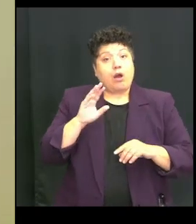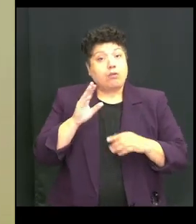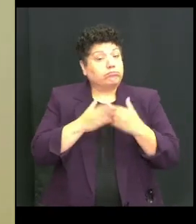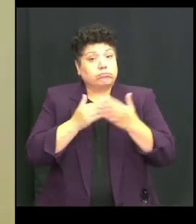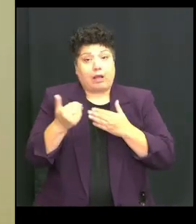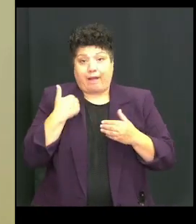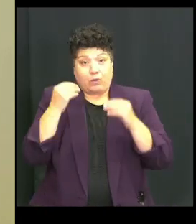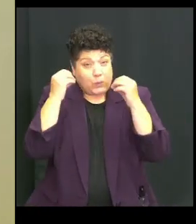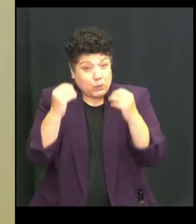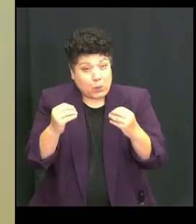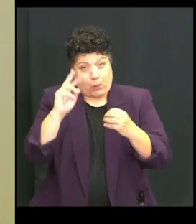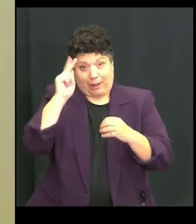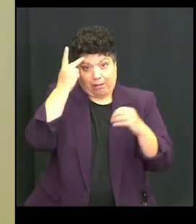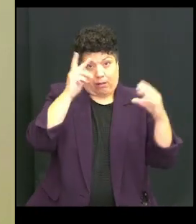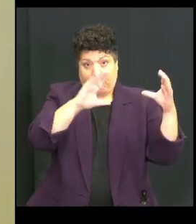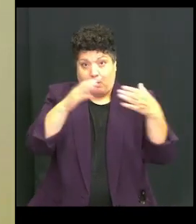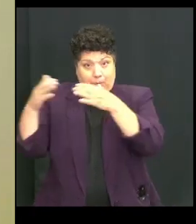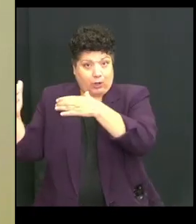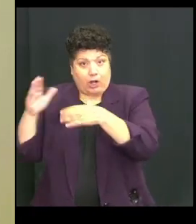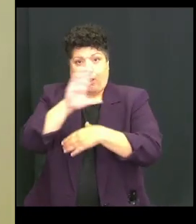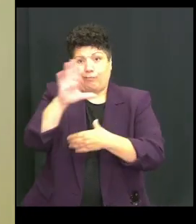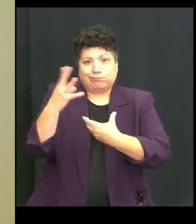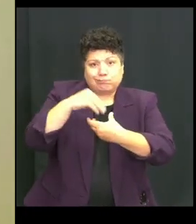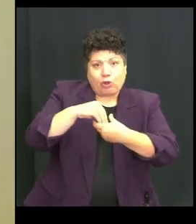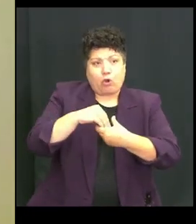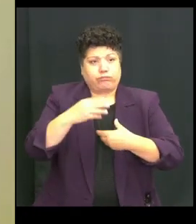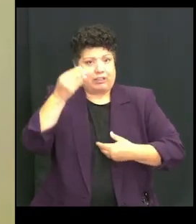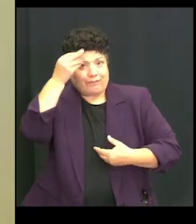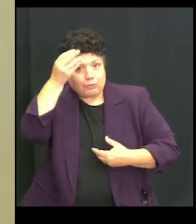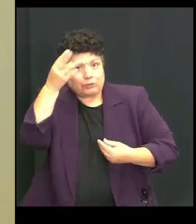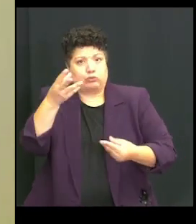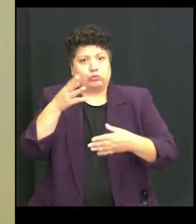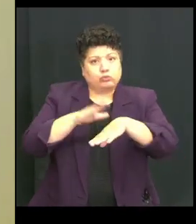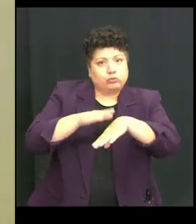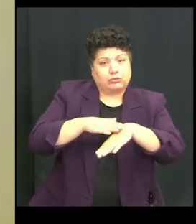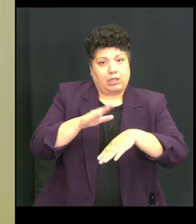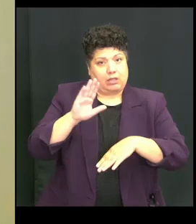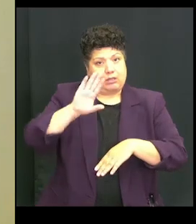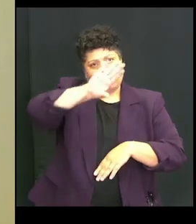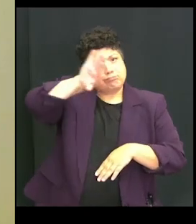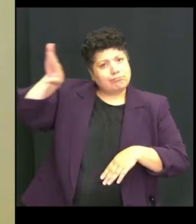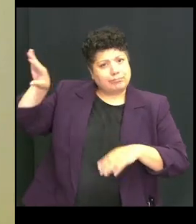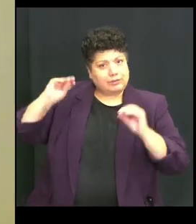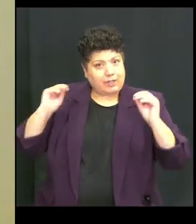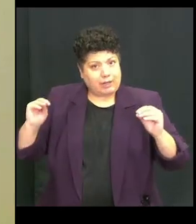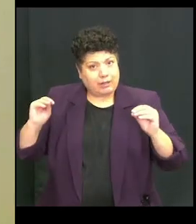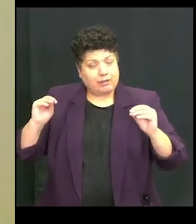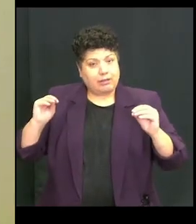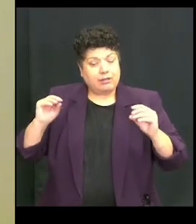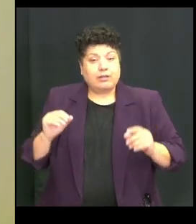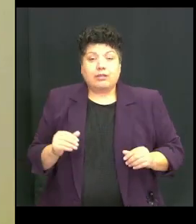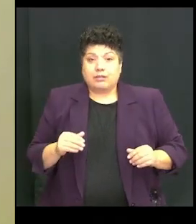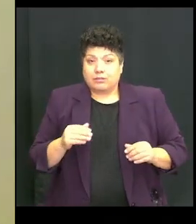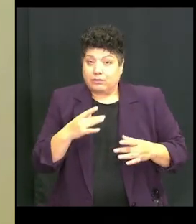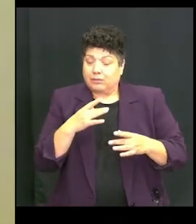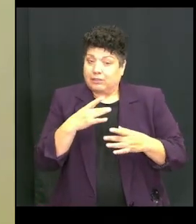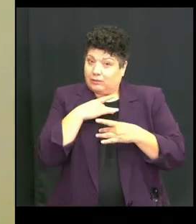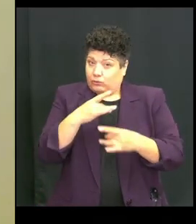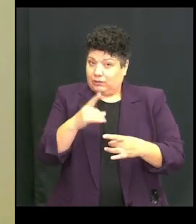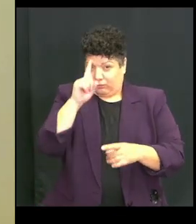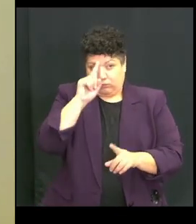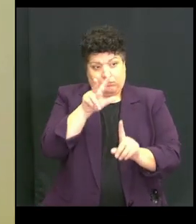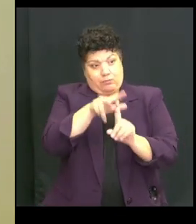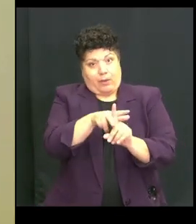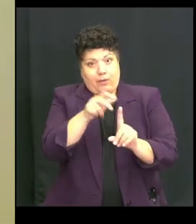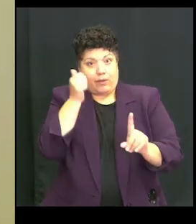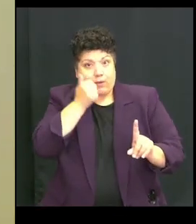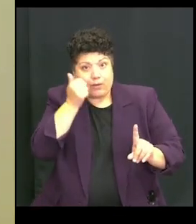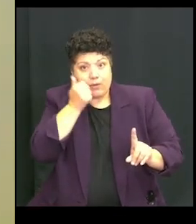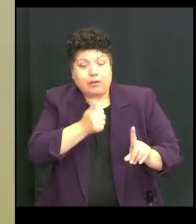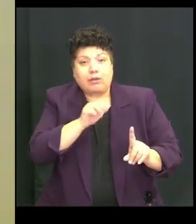And that's a practical kind of lesson but it links into a larger idea psychologically,